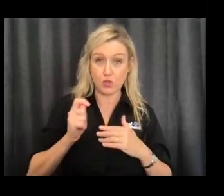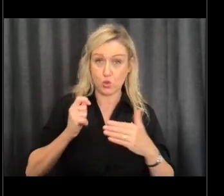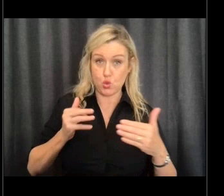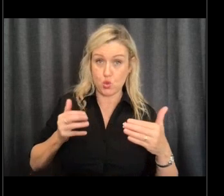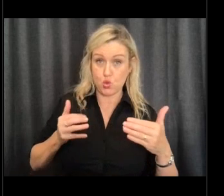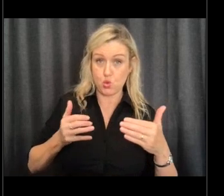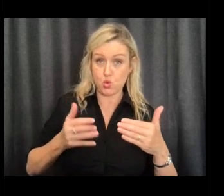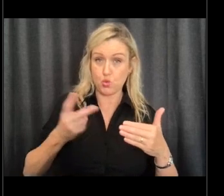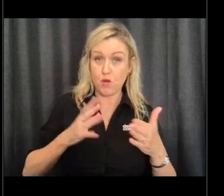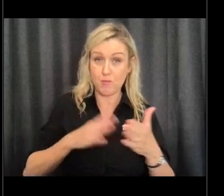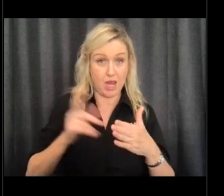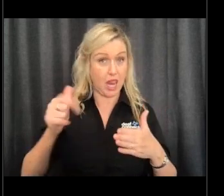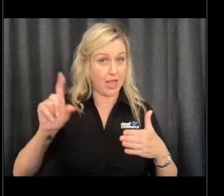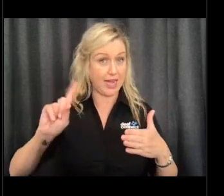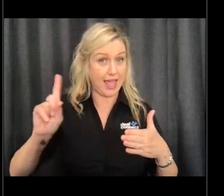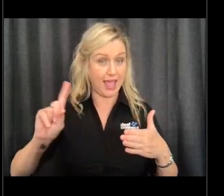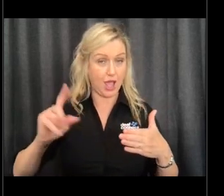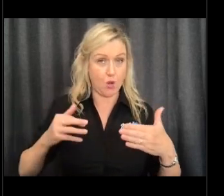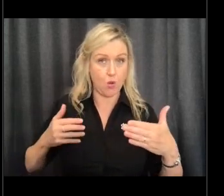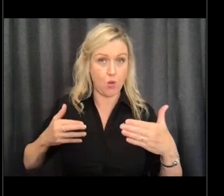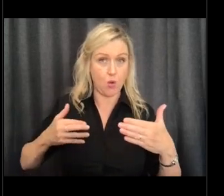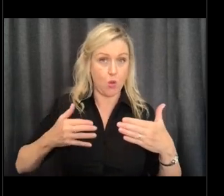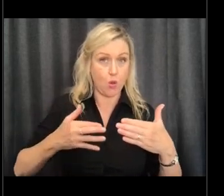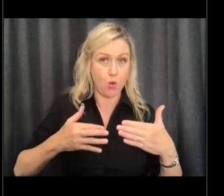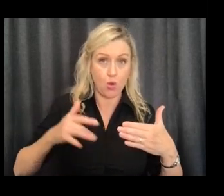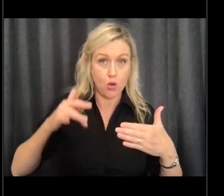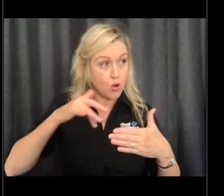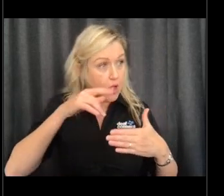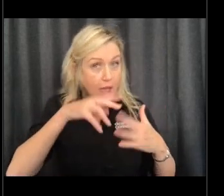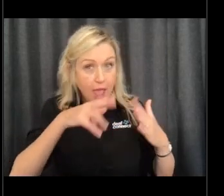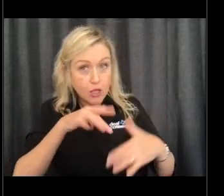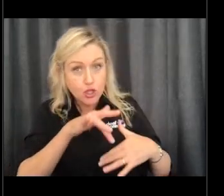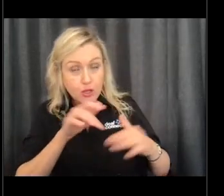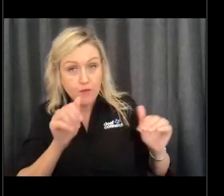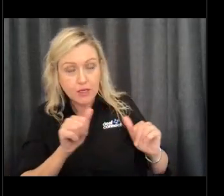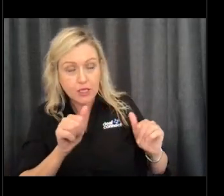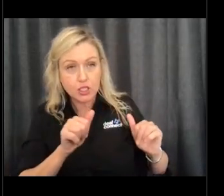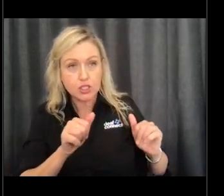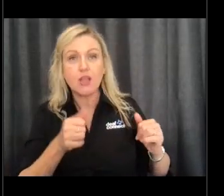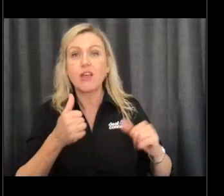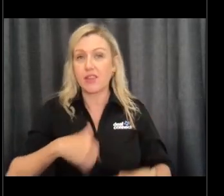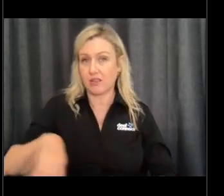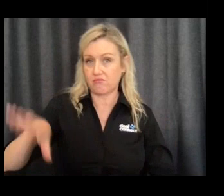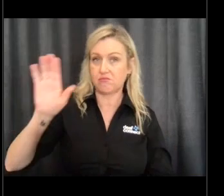it doesn't look like the property is going to be fixed it's important to have a conversation